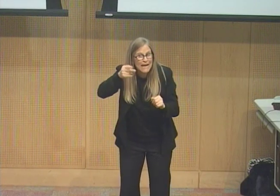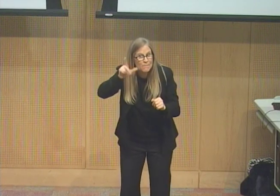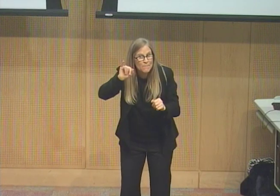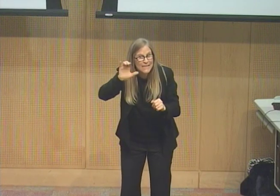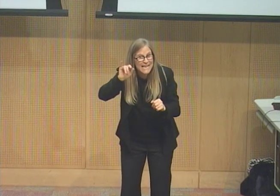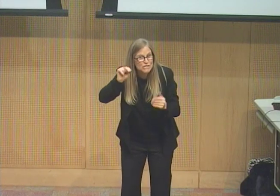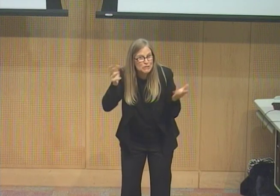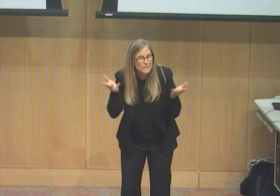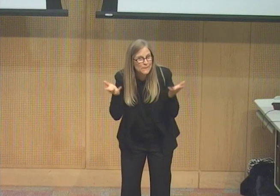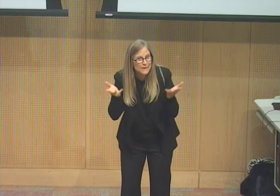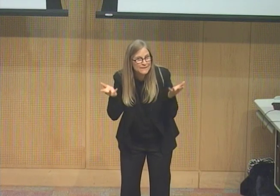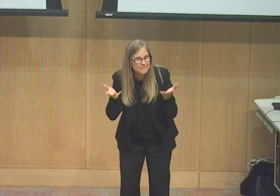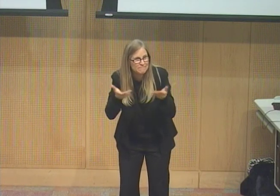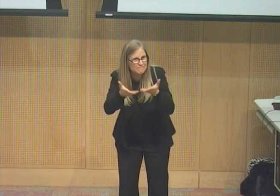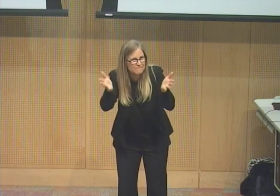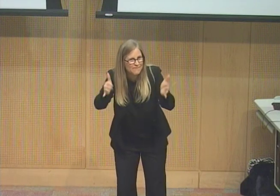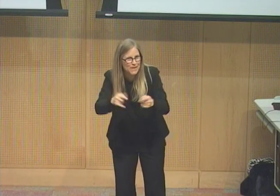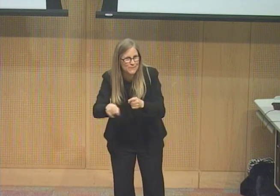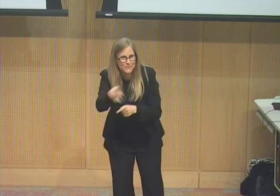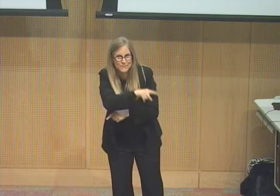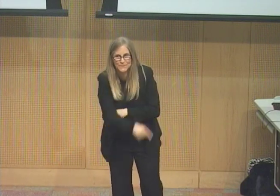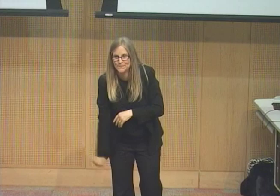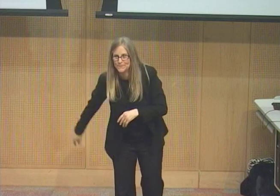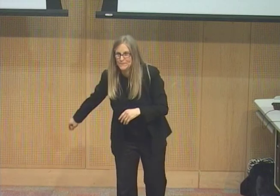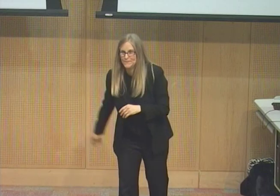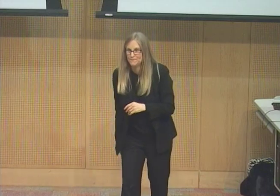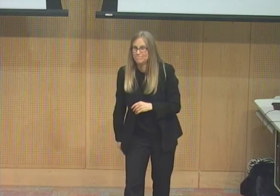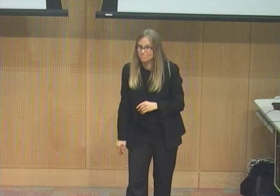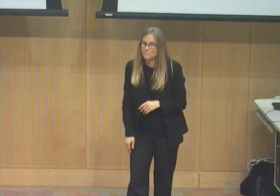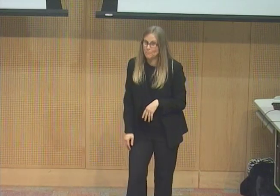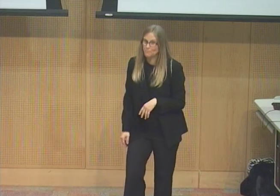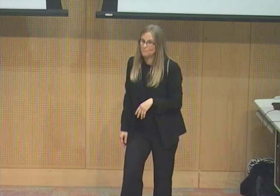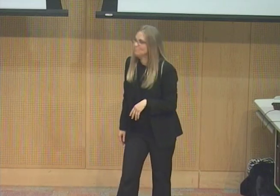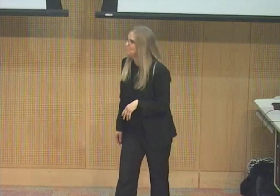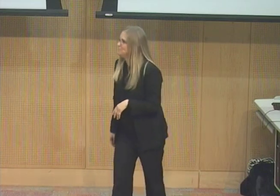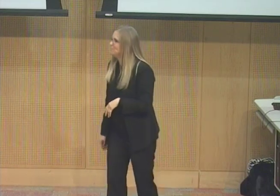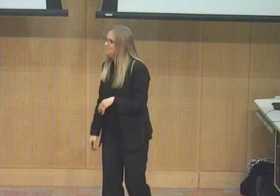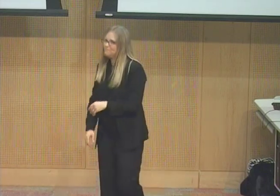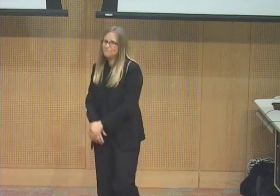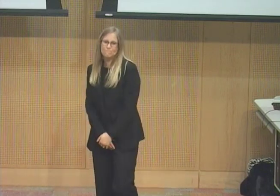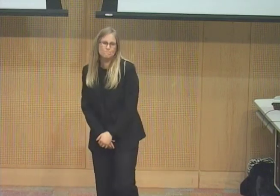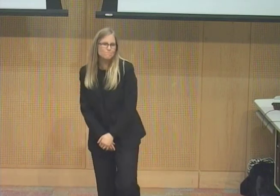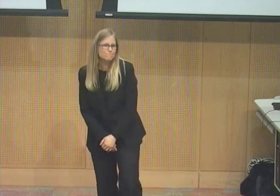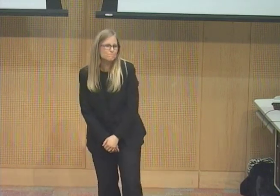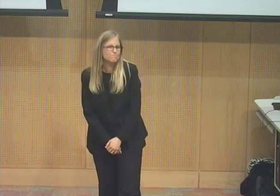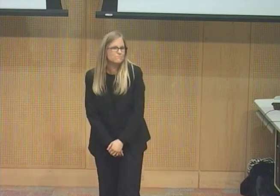It's certainly something to give pause and thought to and another way to consider the implications